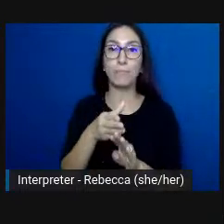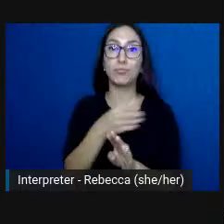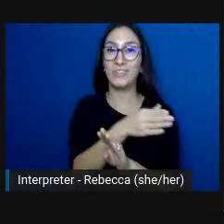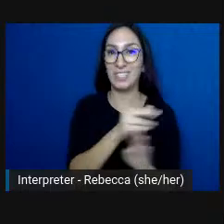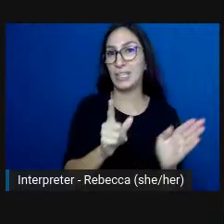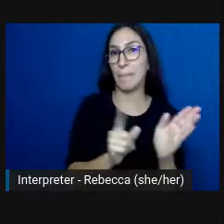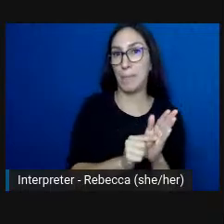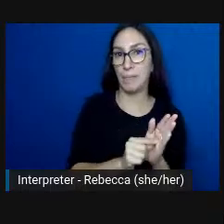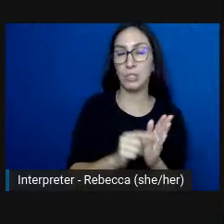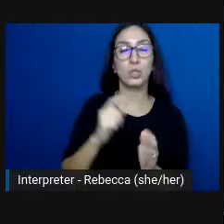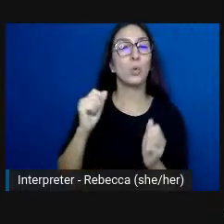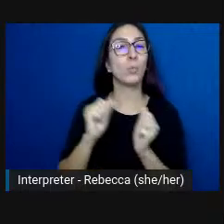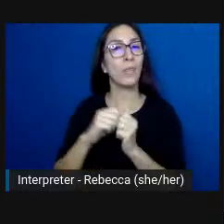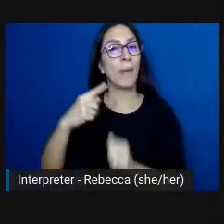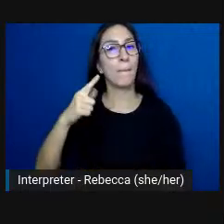if you want to update tax or values, you can only do it